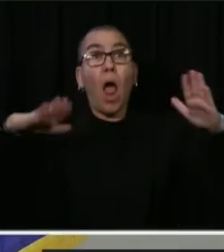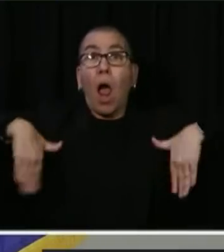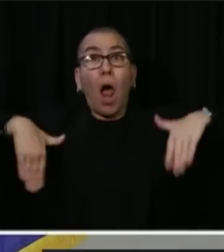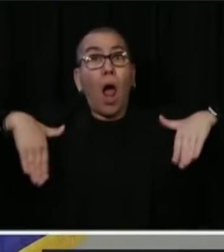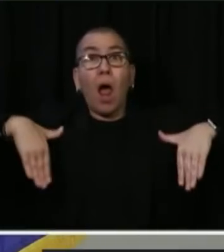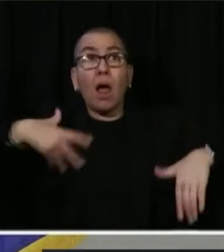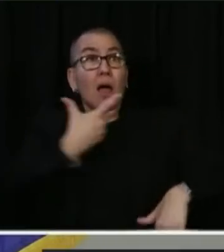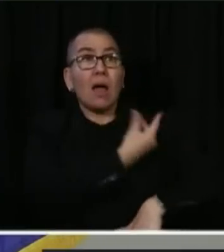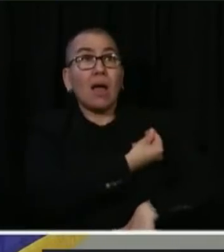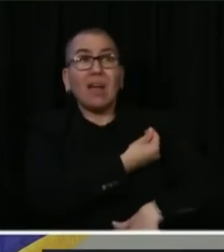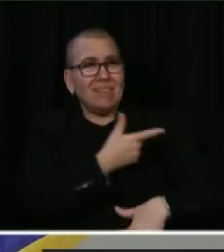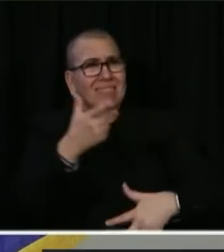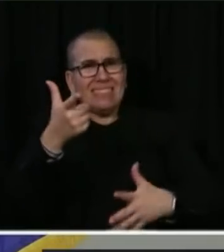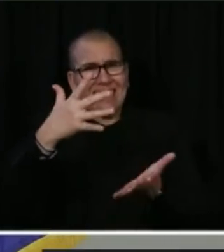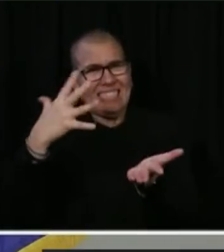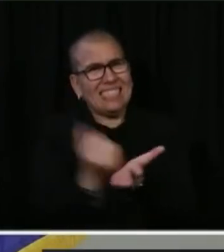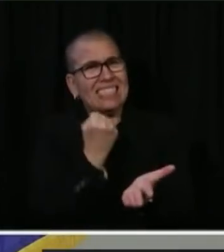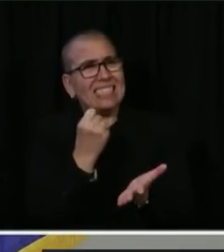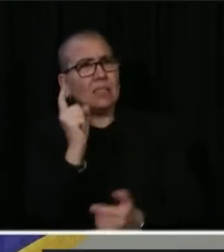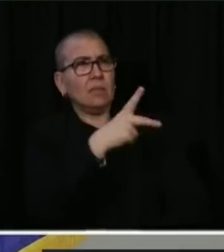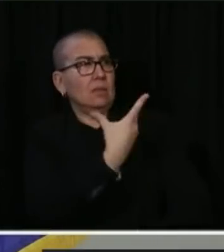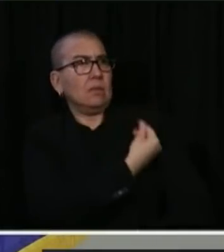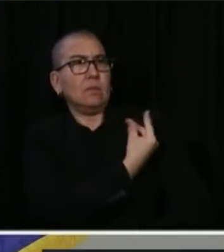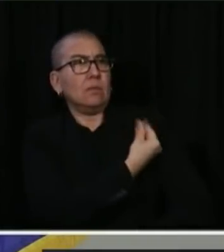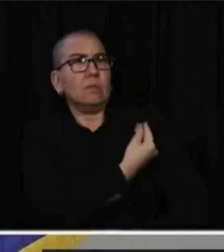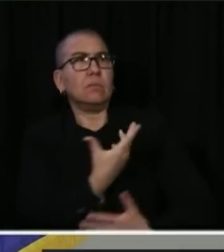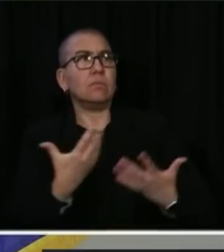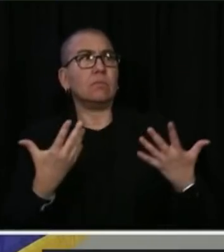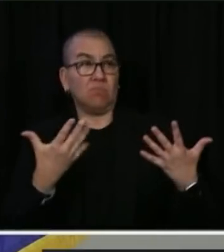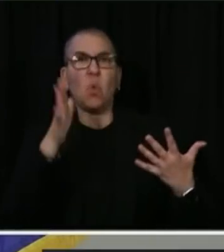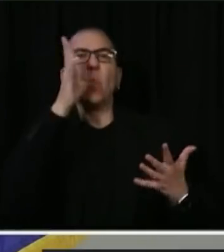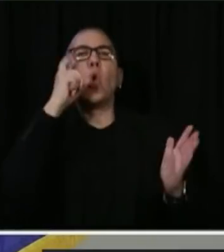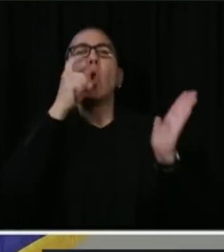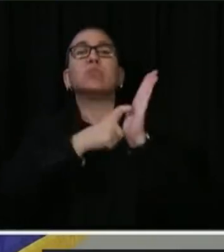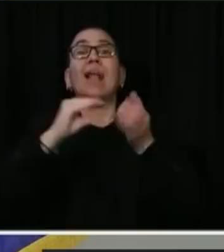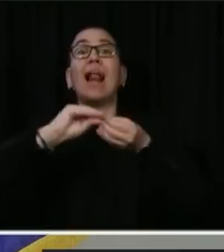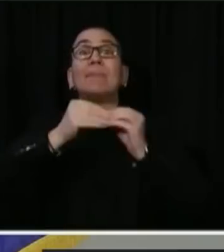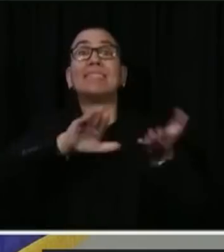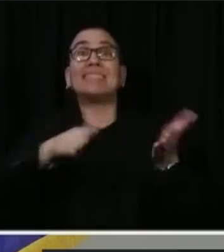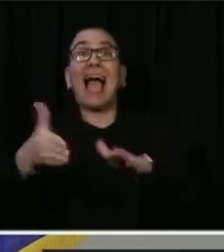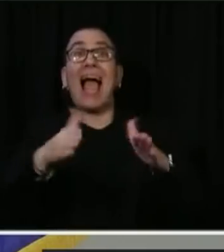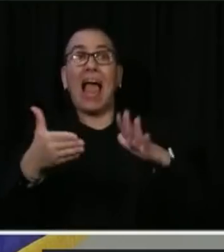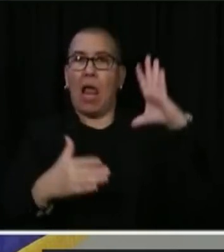MONTH PERIOD. THEY ARE INCREDIBLY SAFE AND ALMOST UNIMAGINABLY EFFECTIVE.